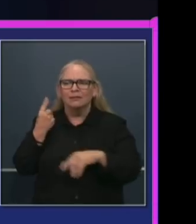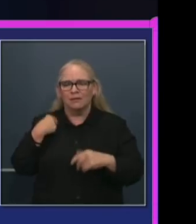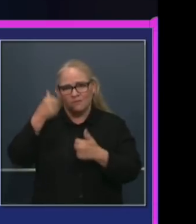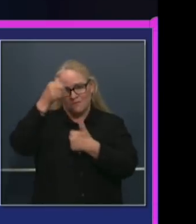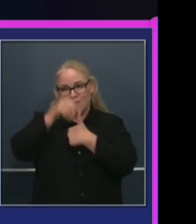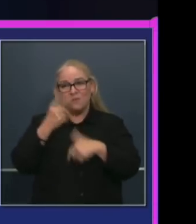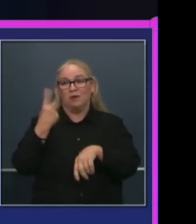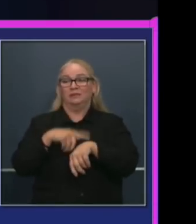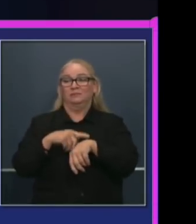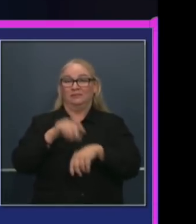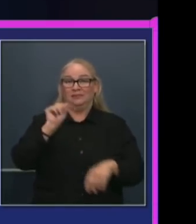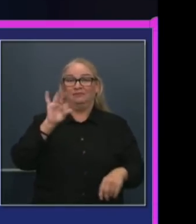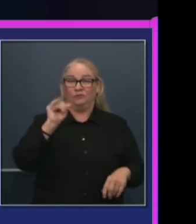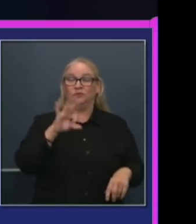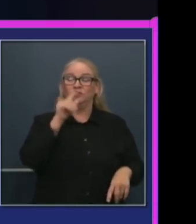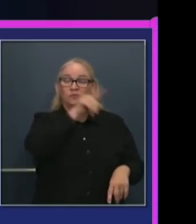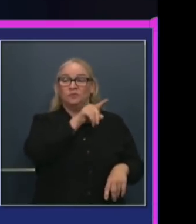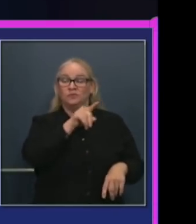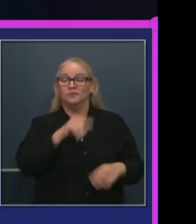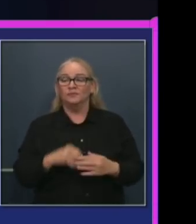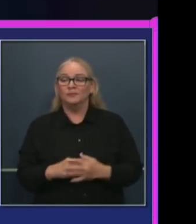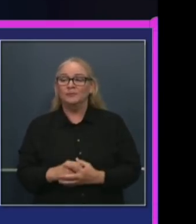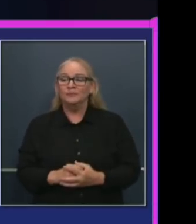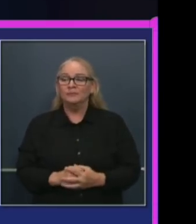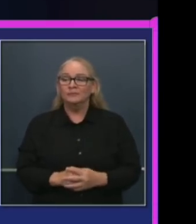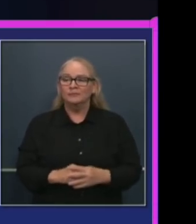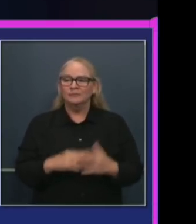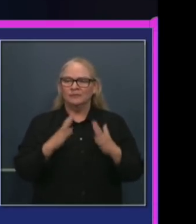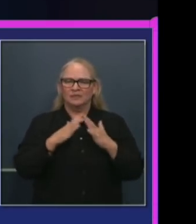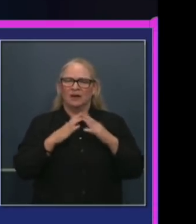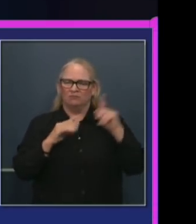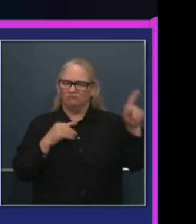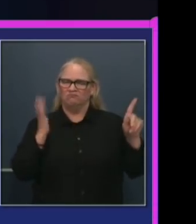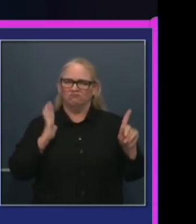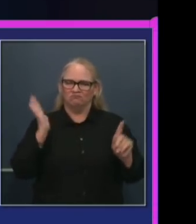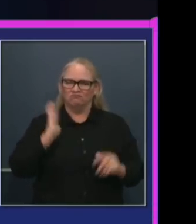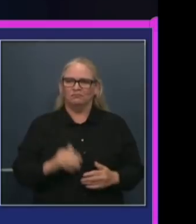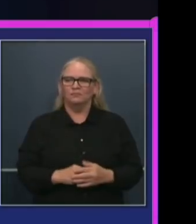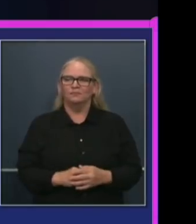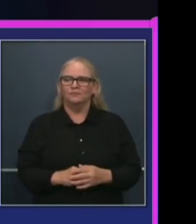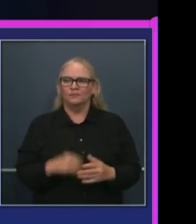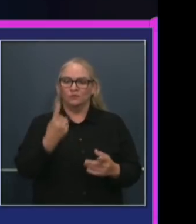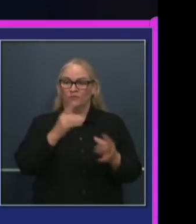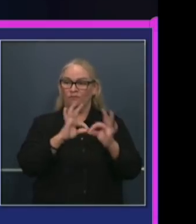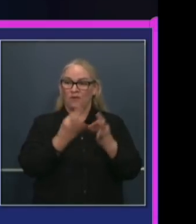OF THEIR PERSONAL PROPERTY AND IS QUITE LITERALLY IN THE SAME ROOM AND A FAMILY IN SAN